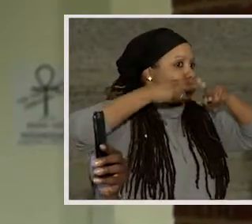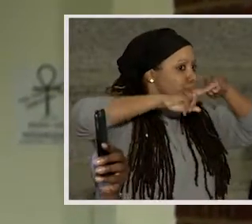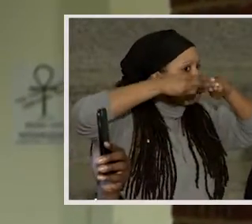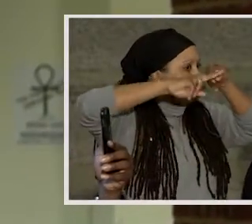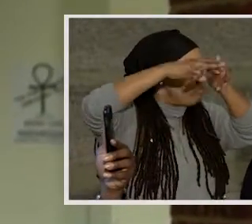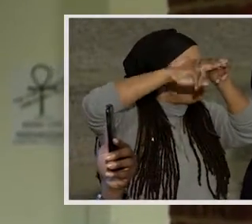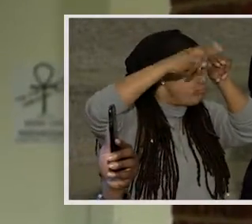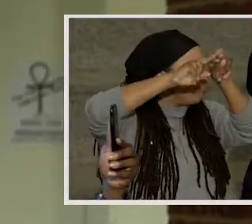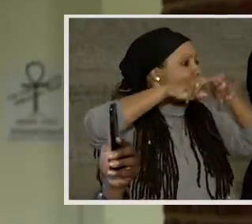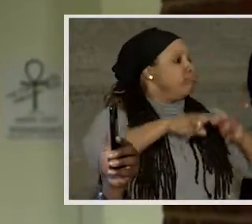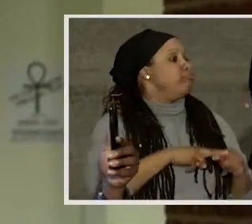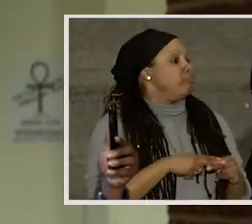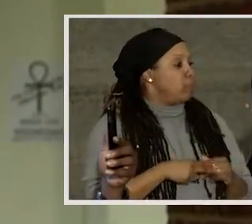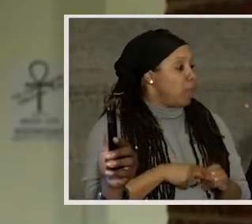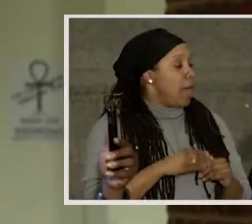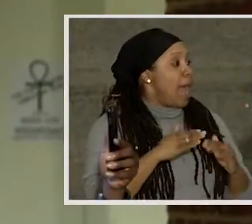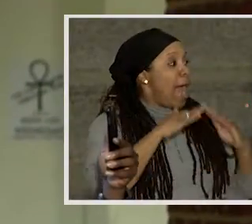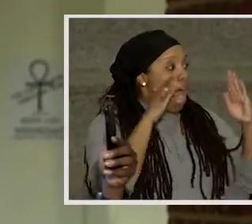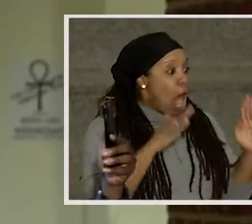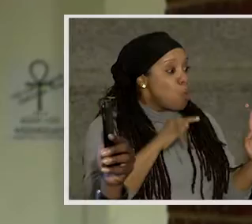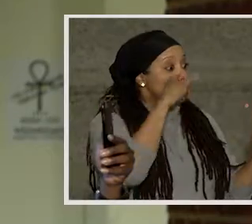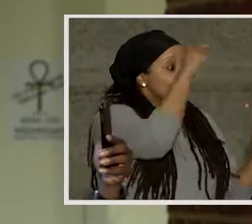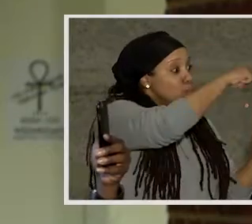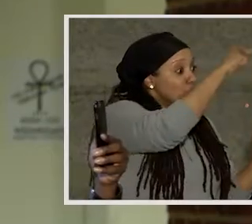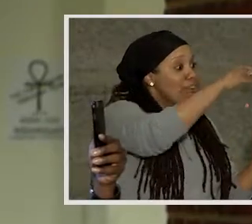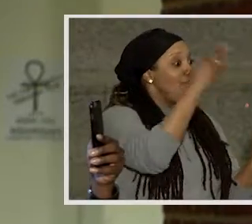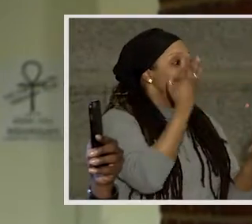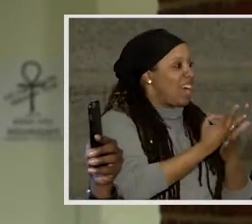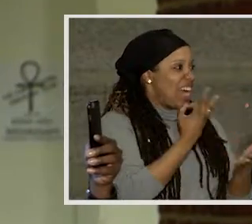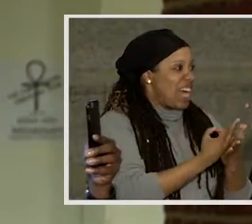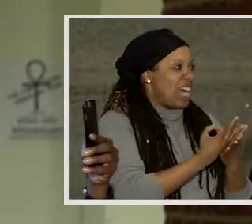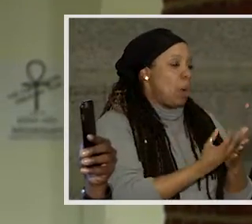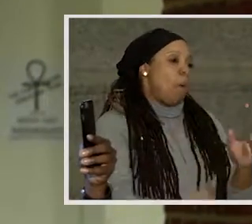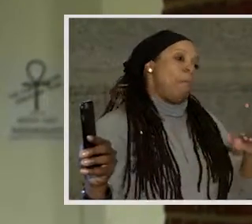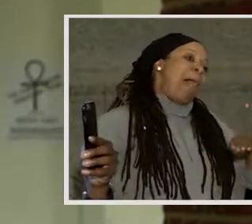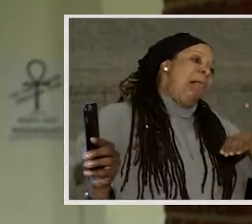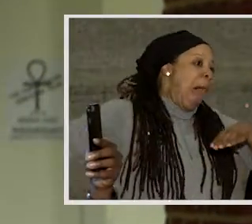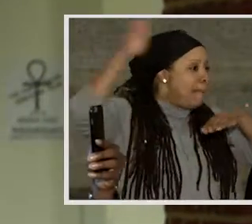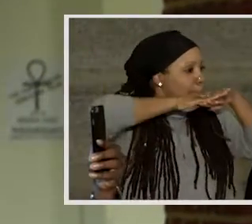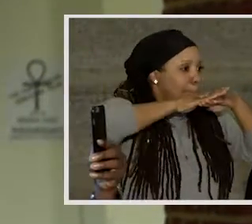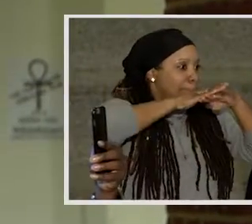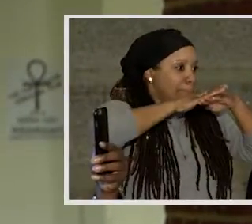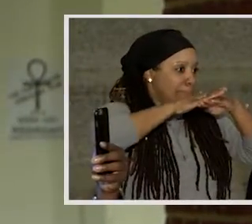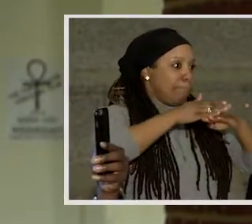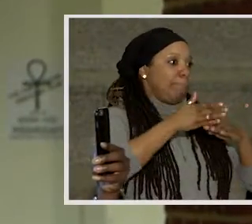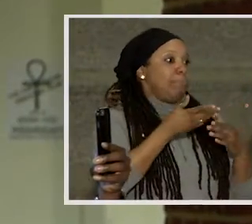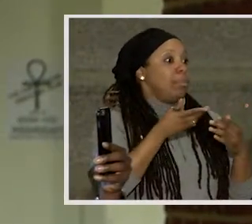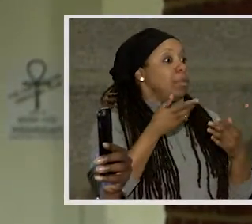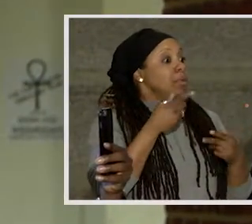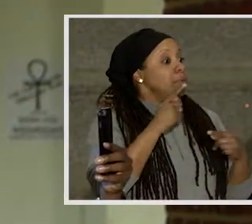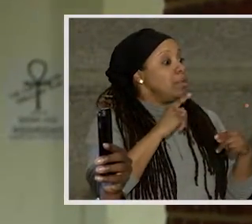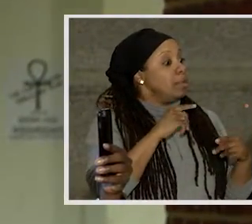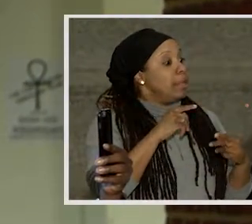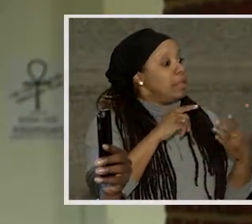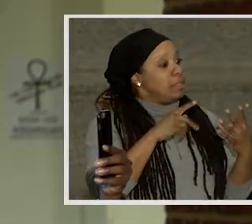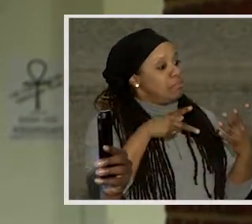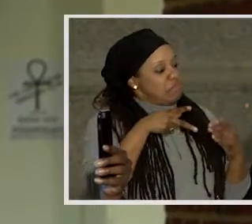WE CUT A LITTLE BIT OFF OF GOVERNMENT OPERATIONS DOWN TO 19.